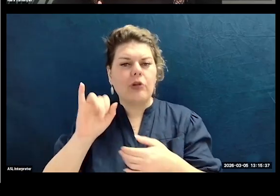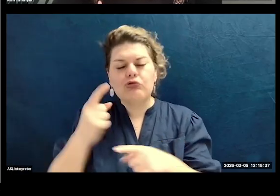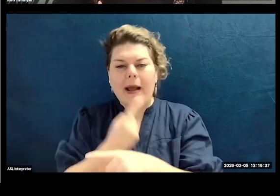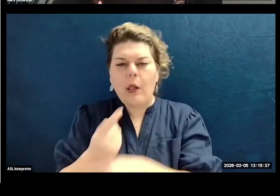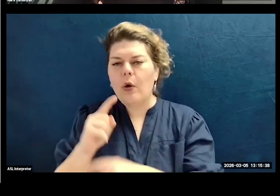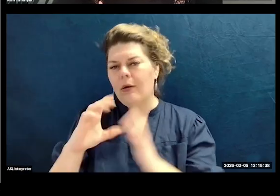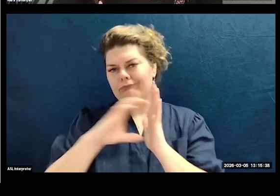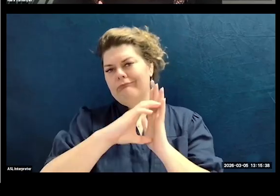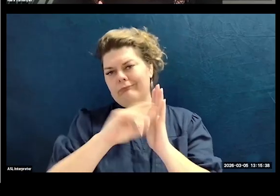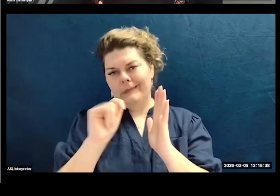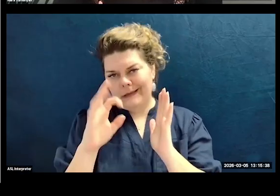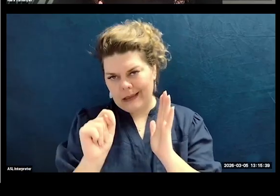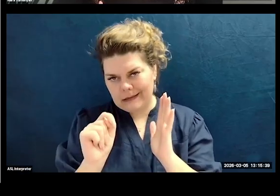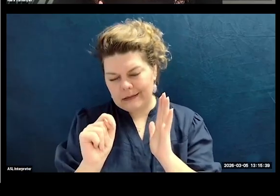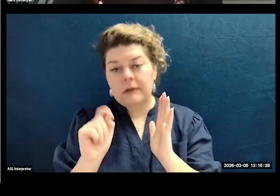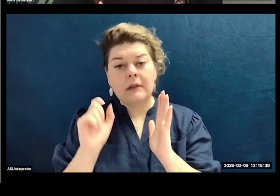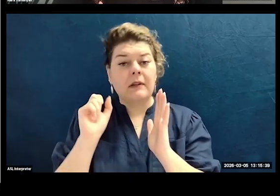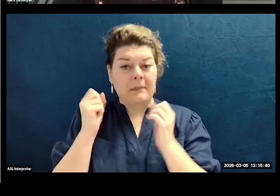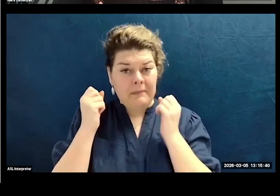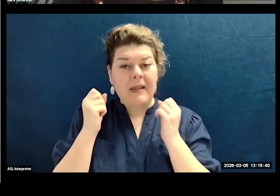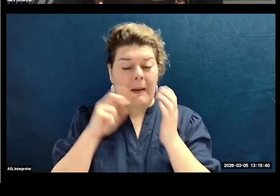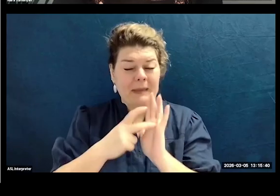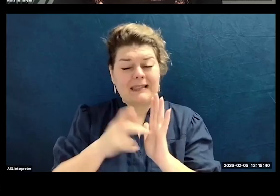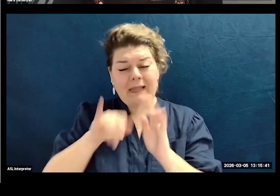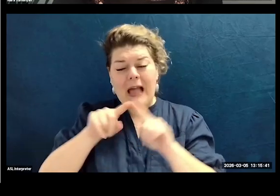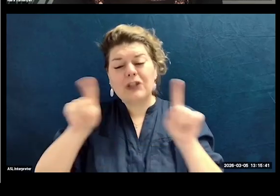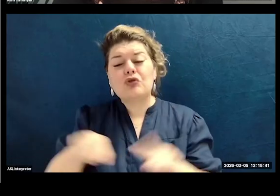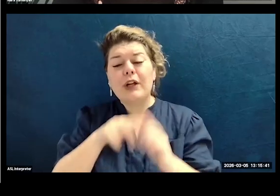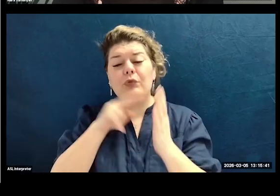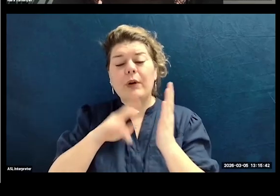and it can be read aloud multiple times by screen readers,